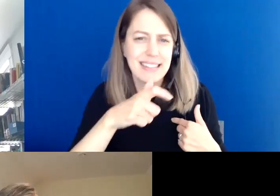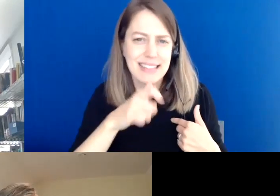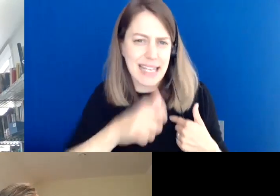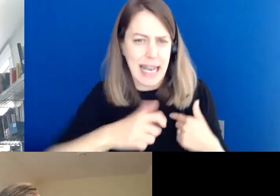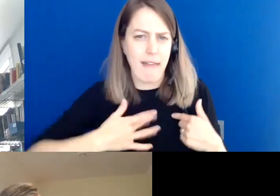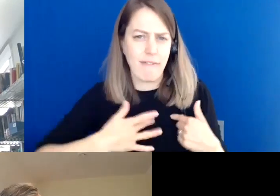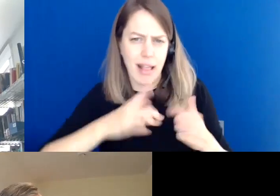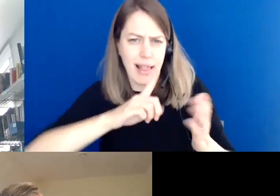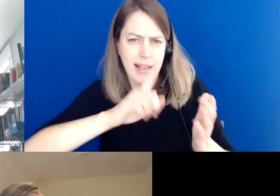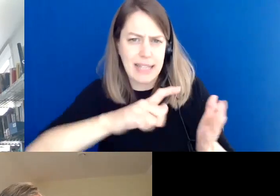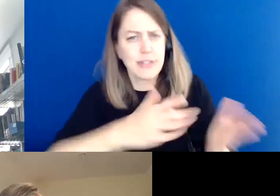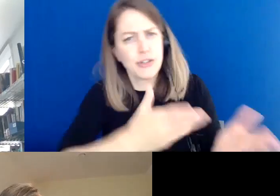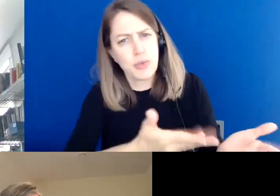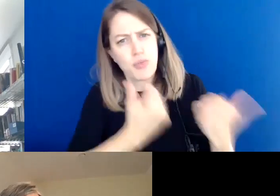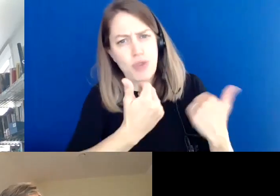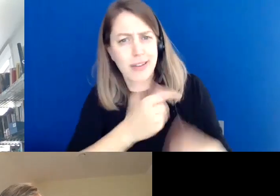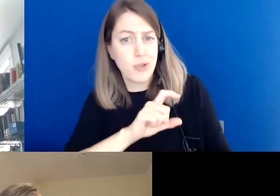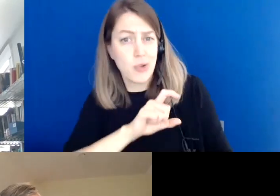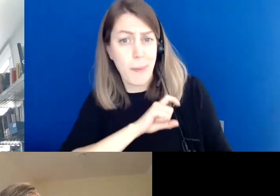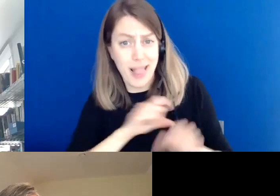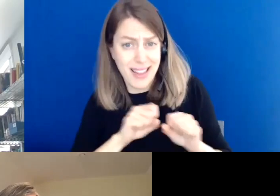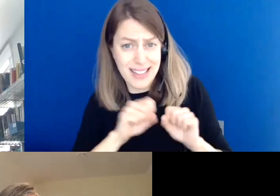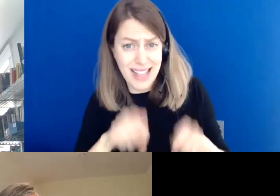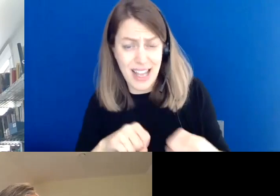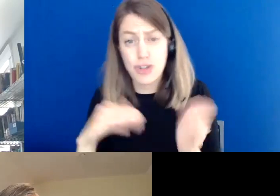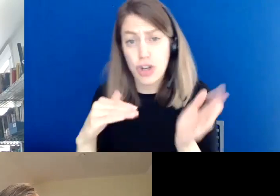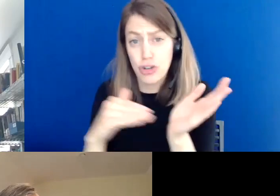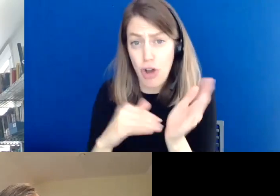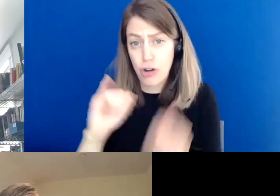Dr. Israel was more than cooperative with the investigation.